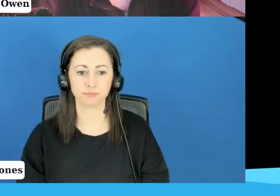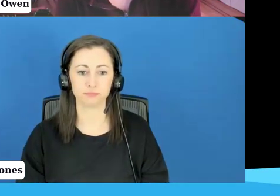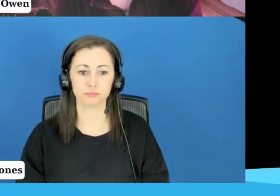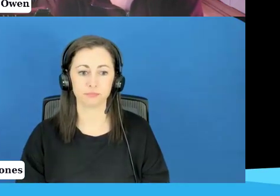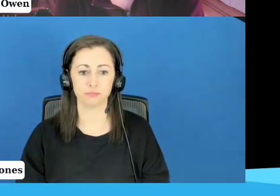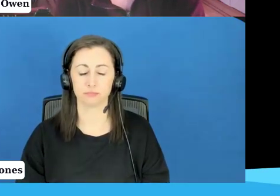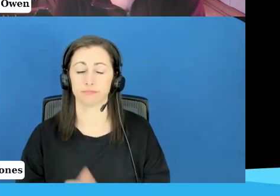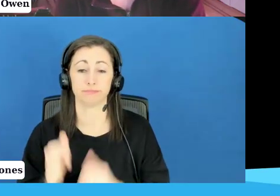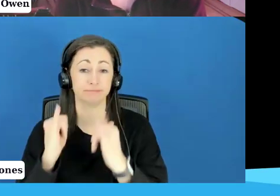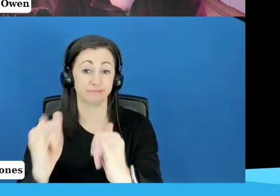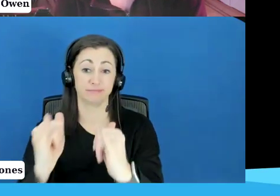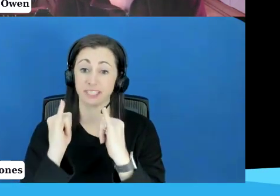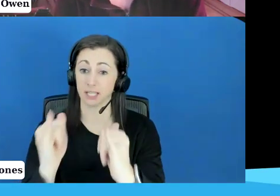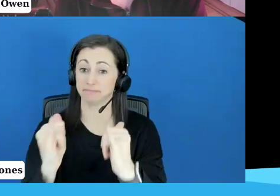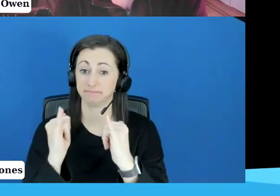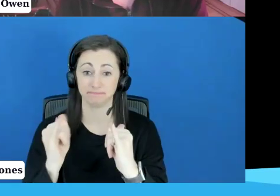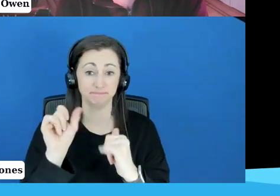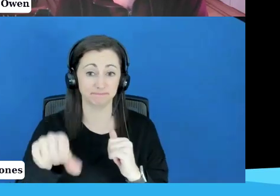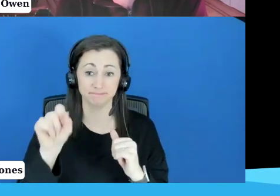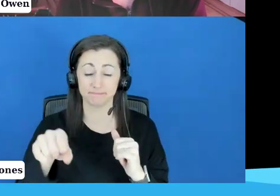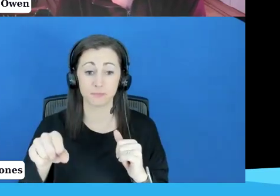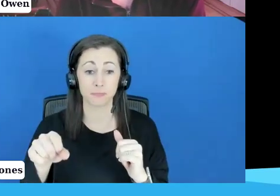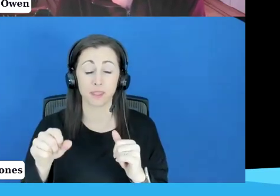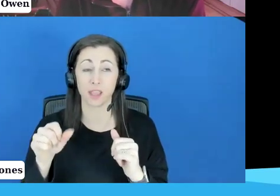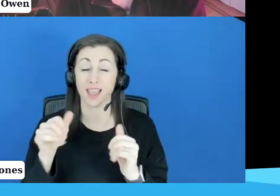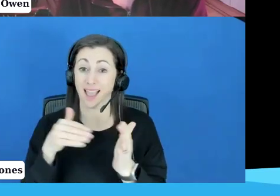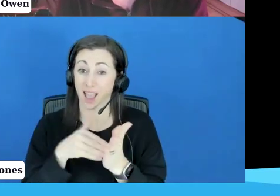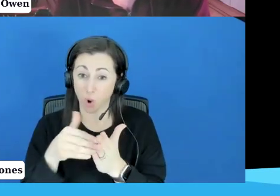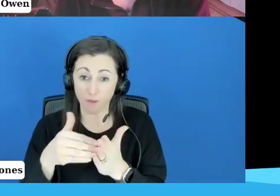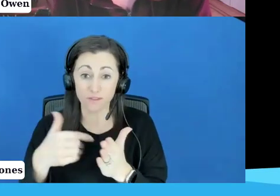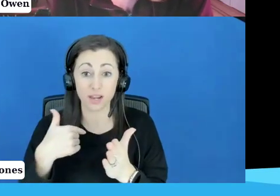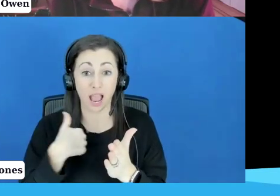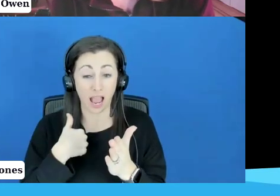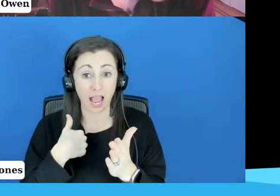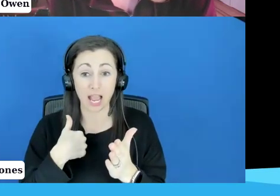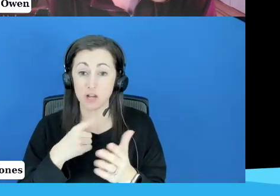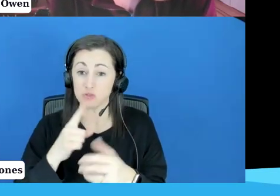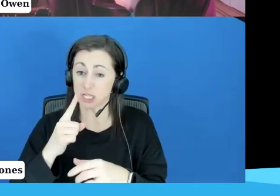Same, same. The amount of times I've gone out of my way to be like, “No, they are my children.”